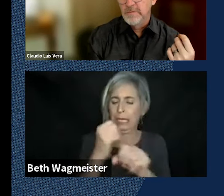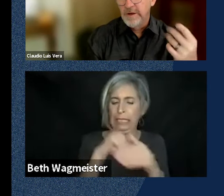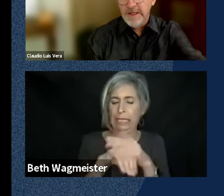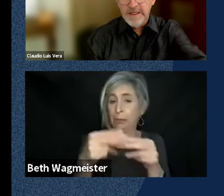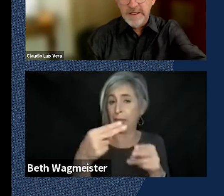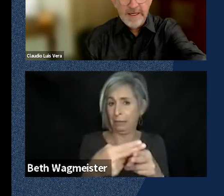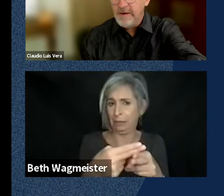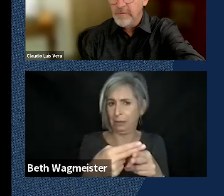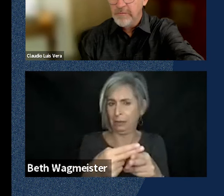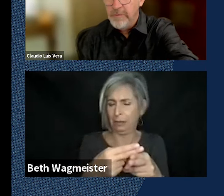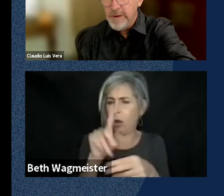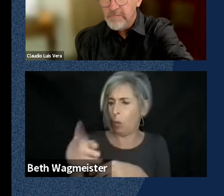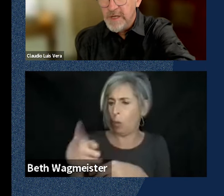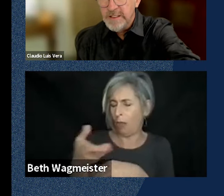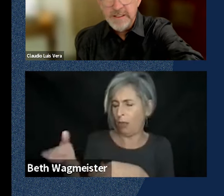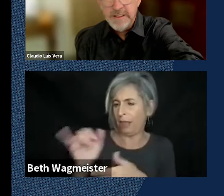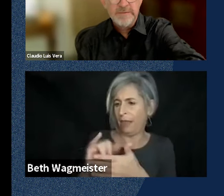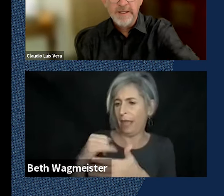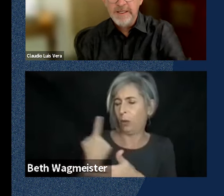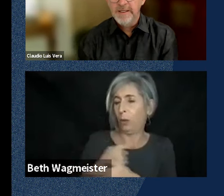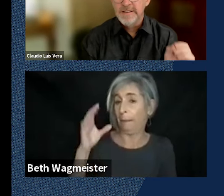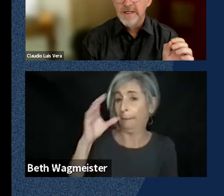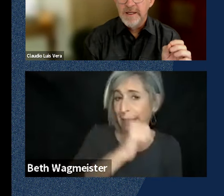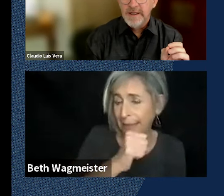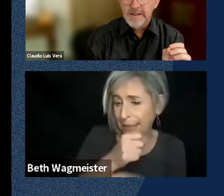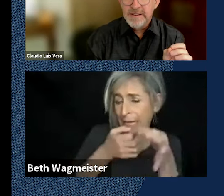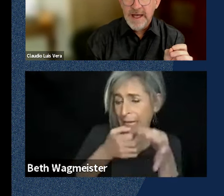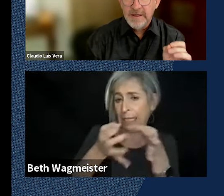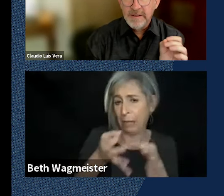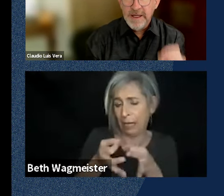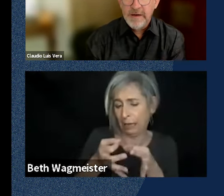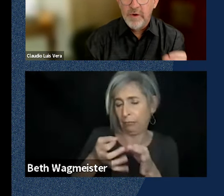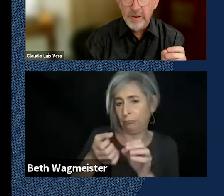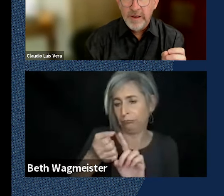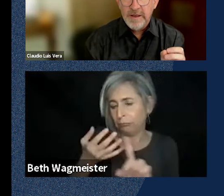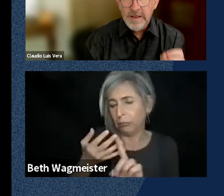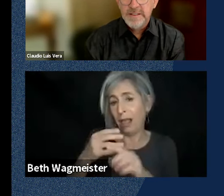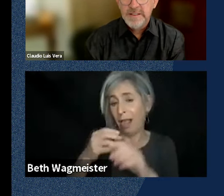So one of the things that I think we missed in explaining this is that a landmark needs